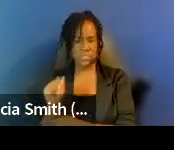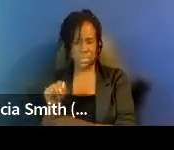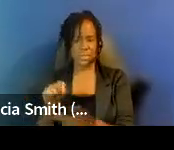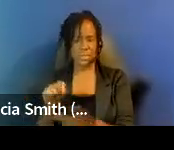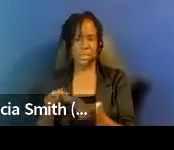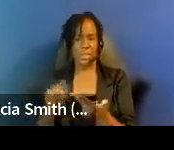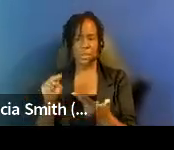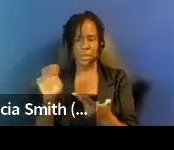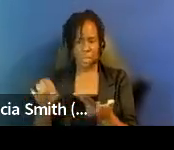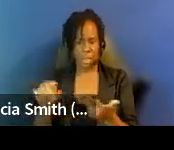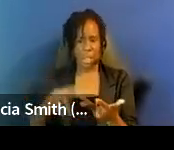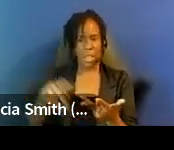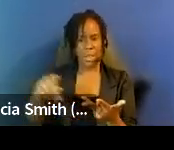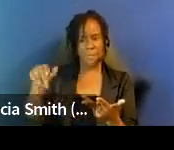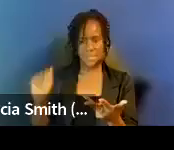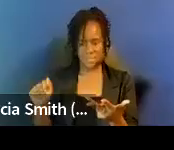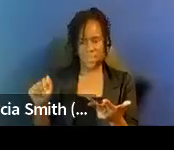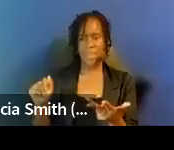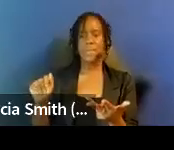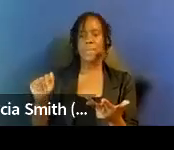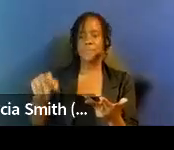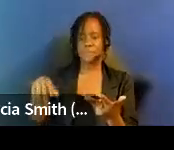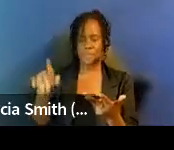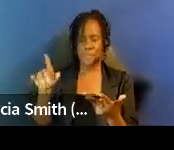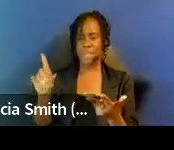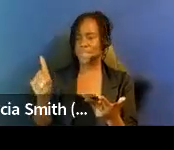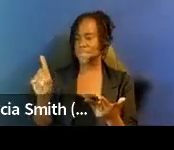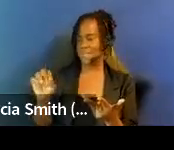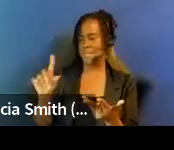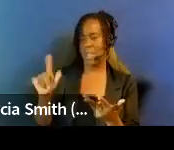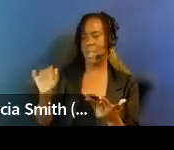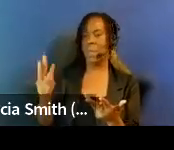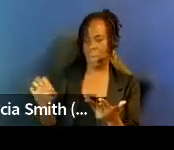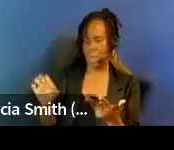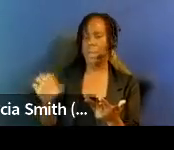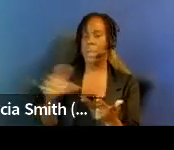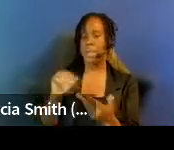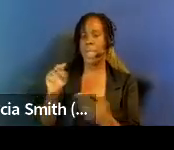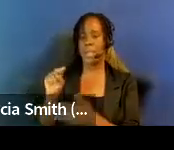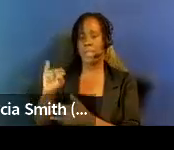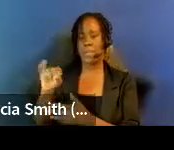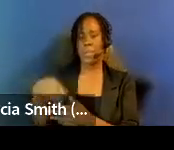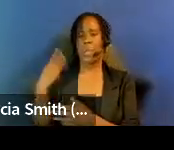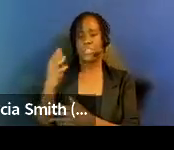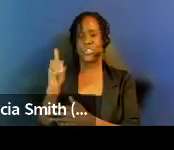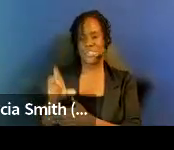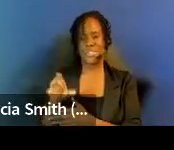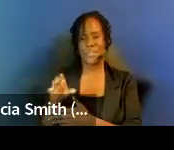And MATRC has multiple regional branches. Including the mid-Atlantic branch. This branch